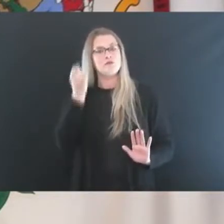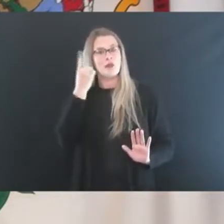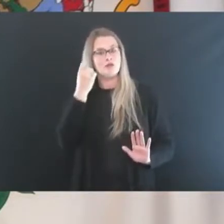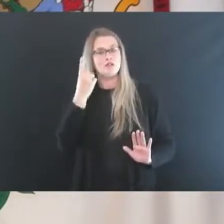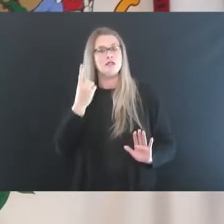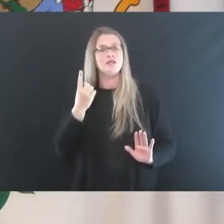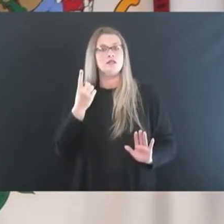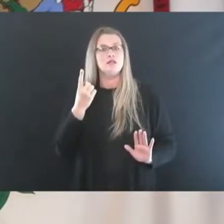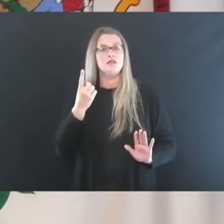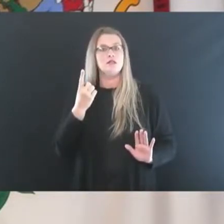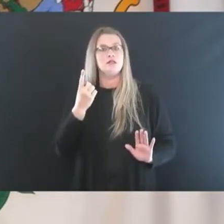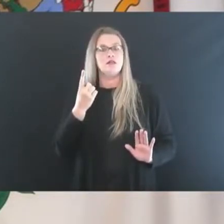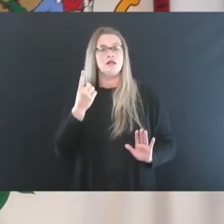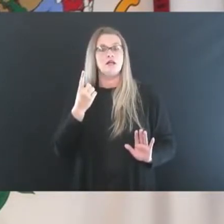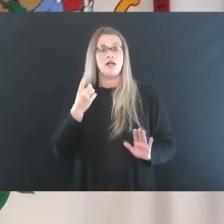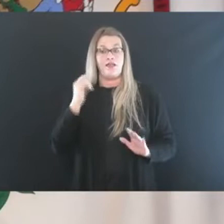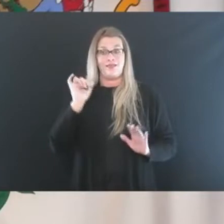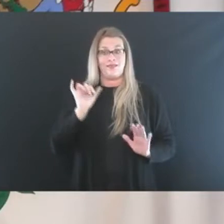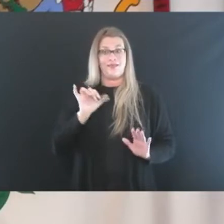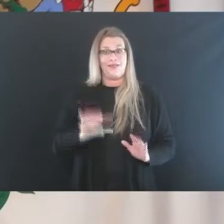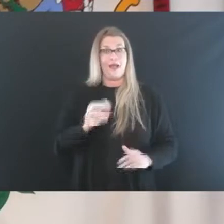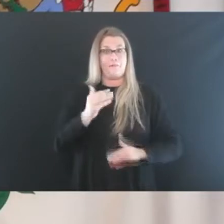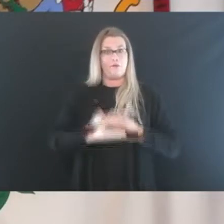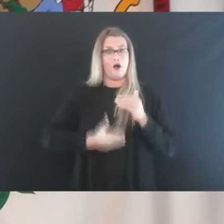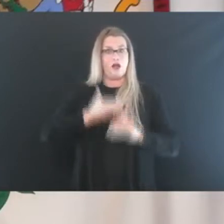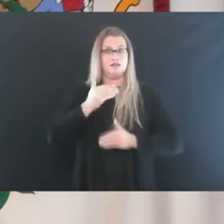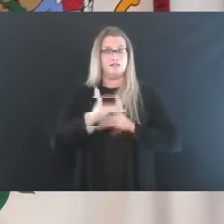IS JUST INCREDIBLY OVERWHELMED.